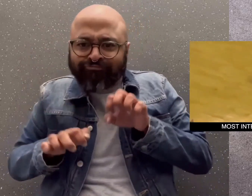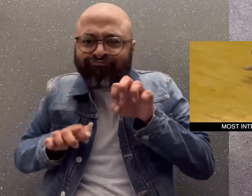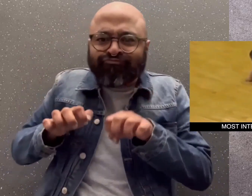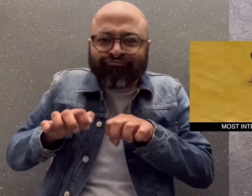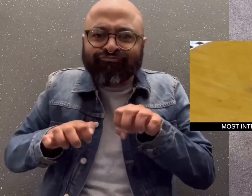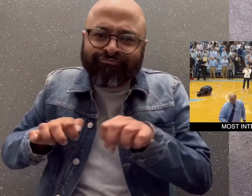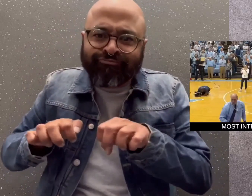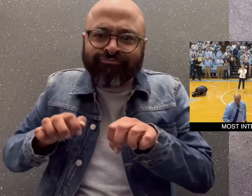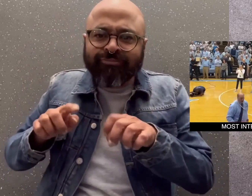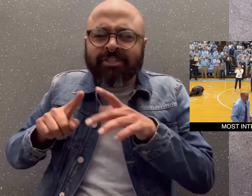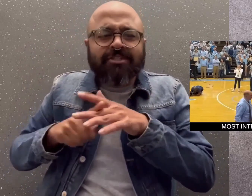She started out slow.